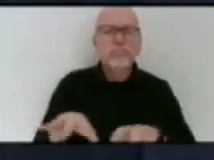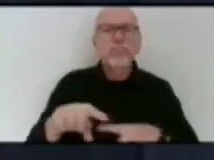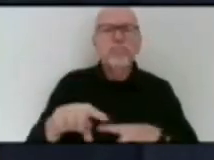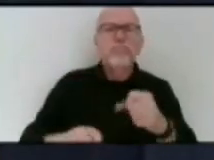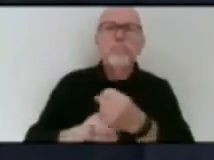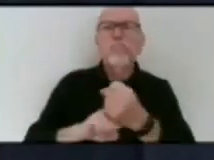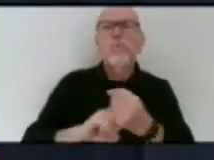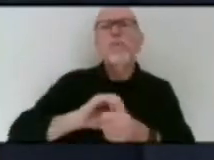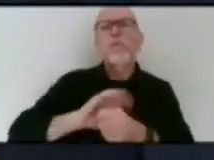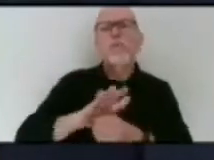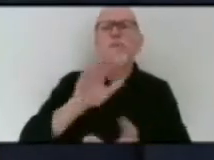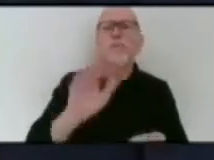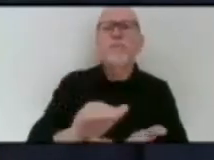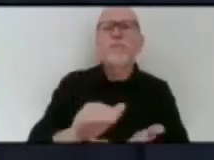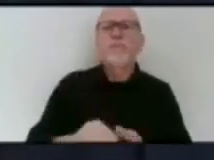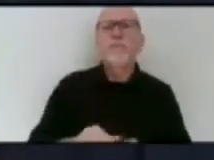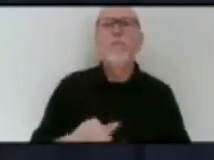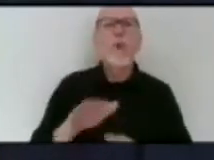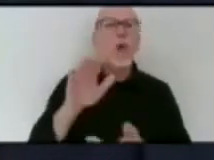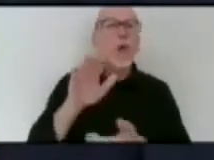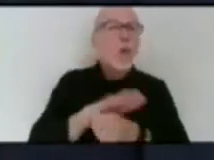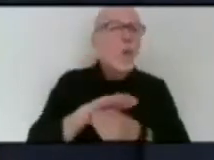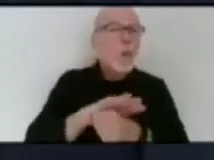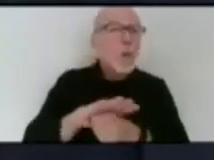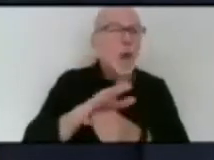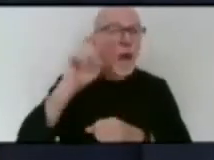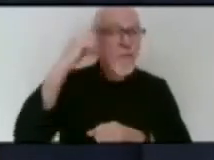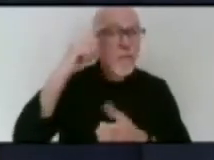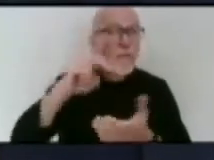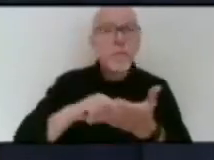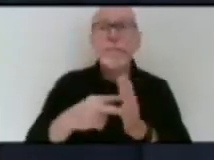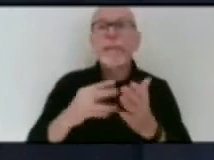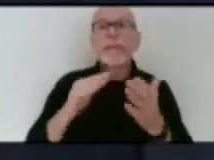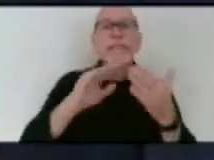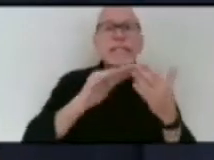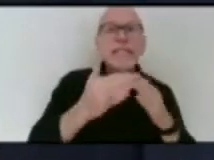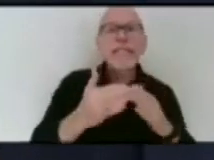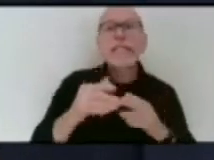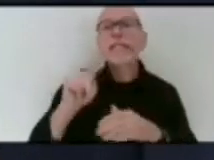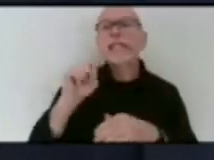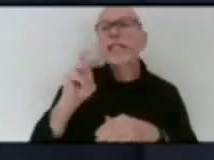Local governments, including cities and towns and counties, may request funds